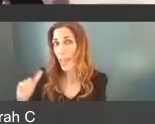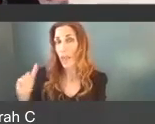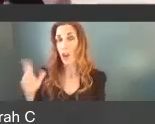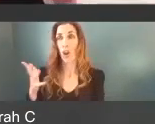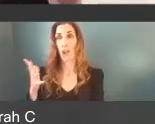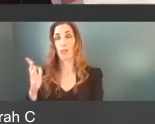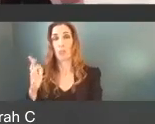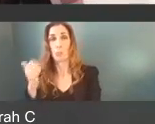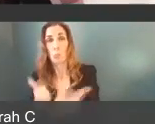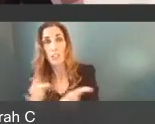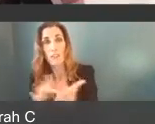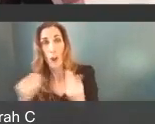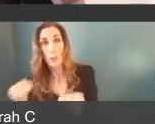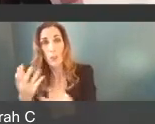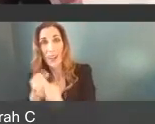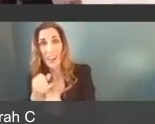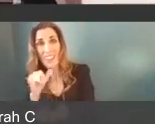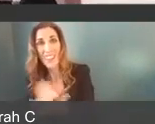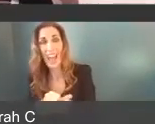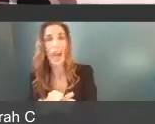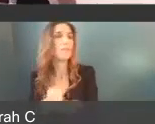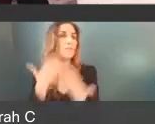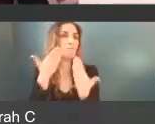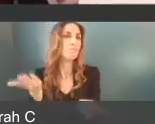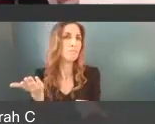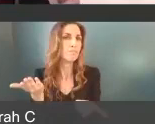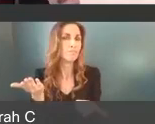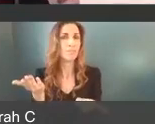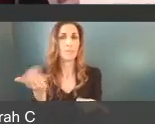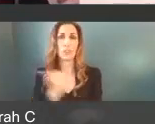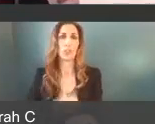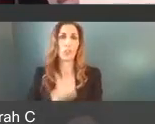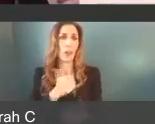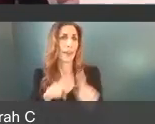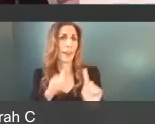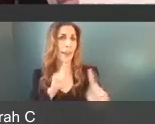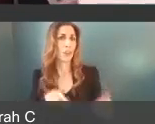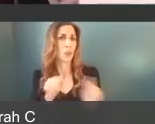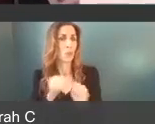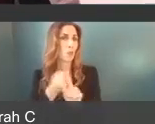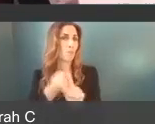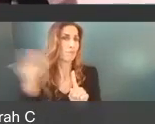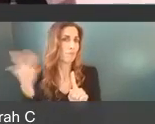stores that vaccine is going to. So I'm sorry I can't give you an answer to that but maybe over